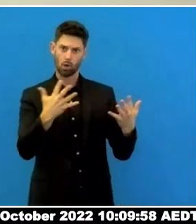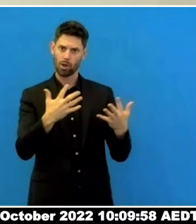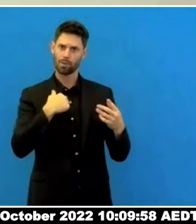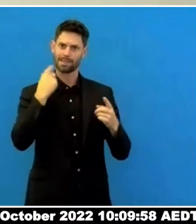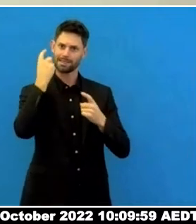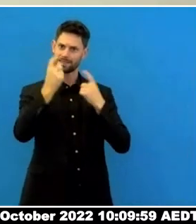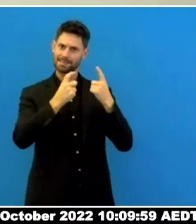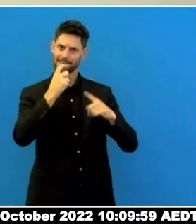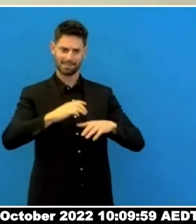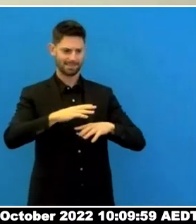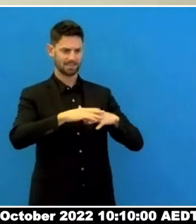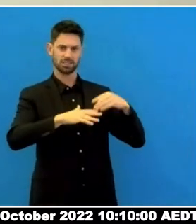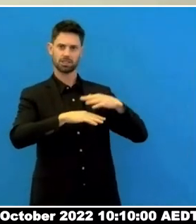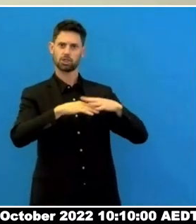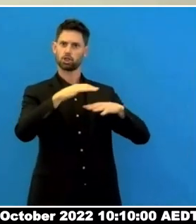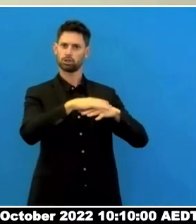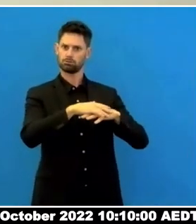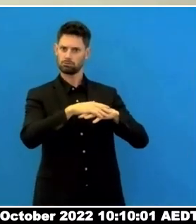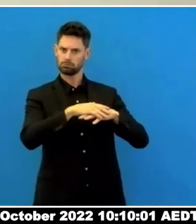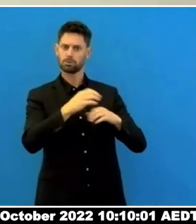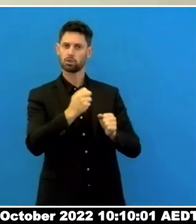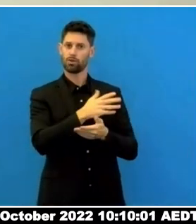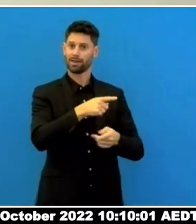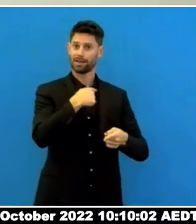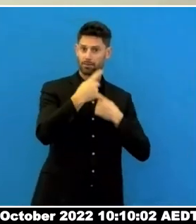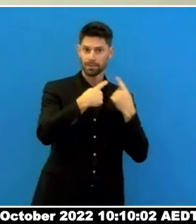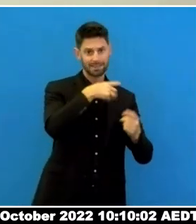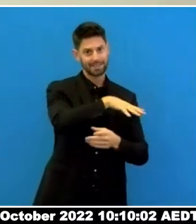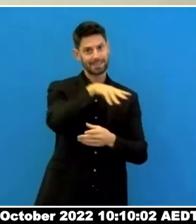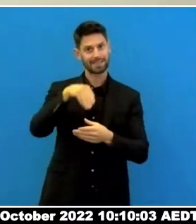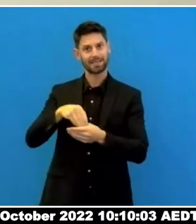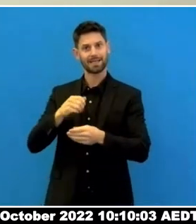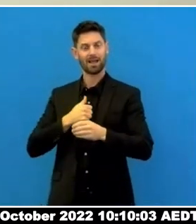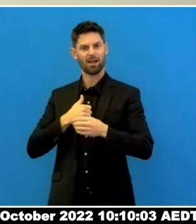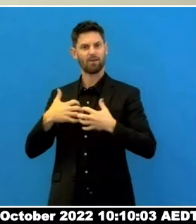As a framework promotes a national coordinated vision of anti racism,